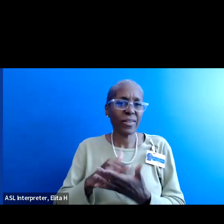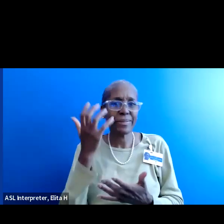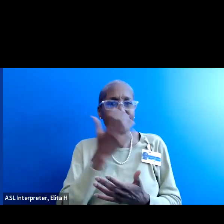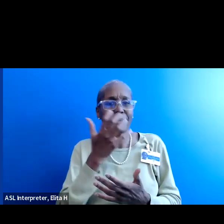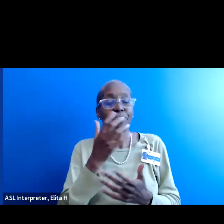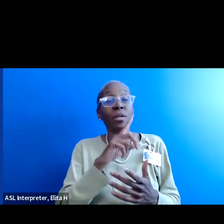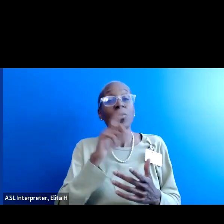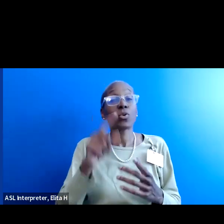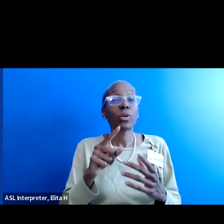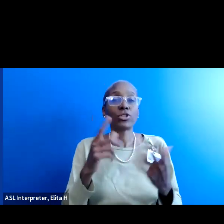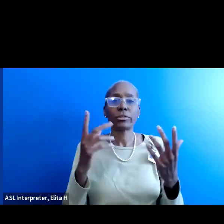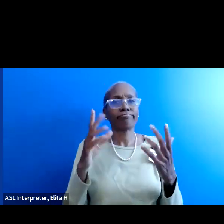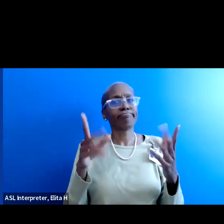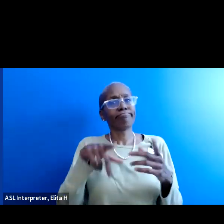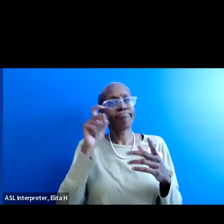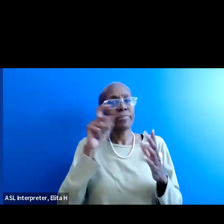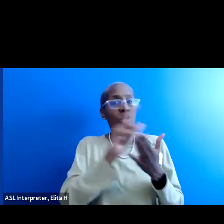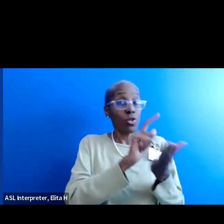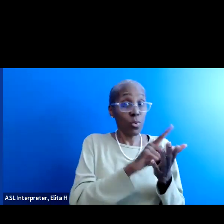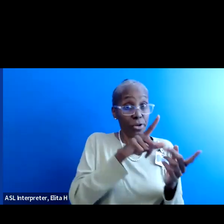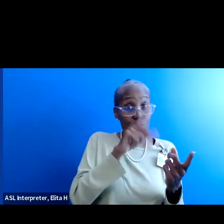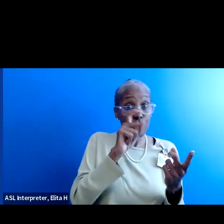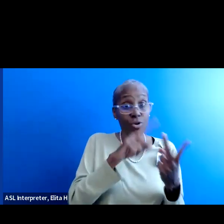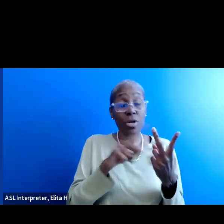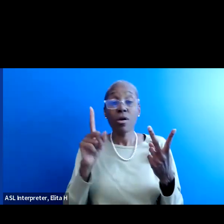So the question mark was lawyer, question mark, report it to the state.